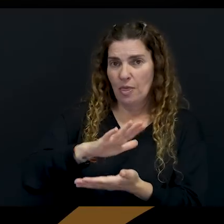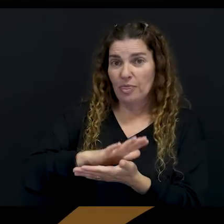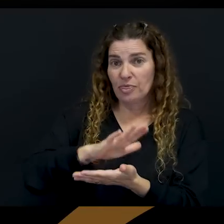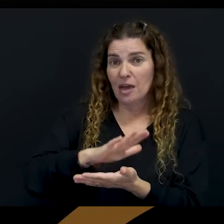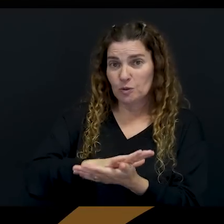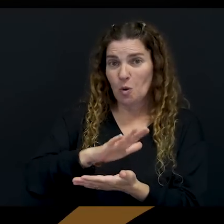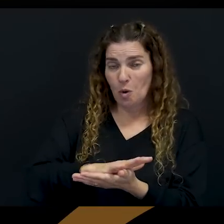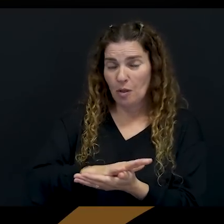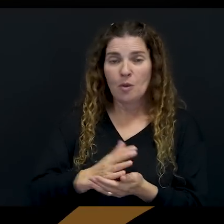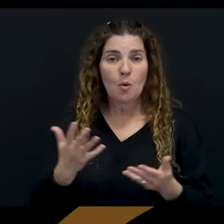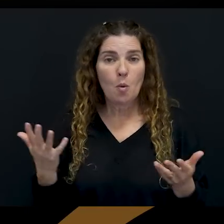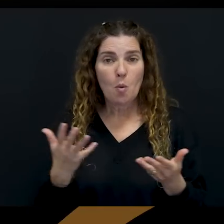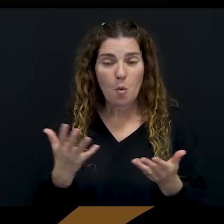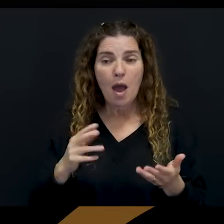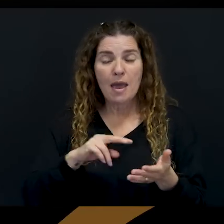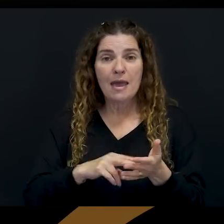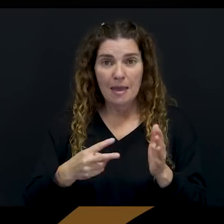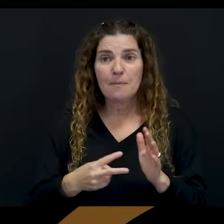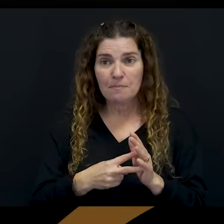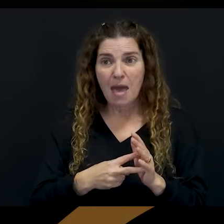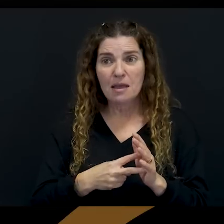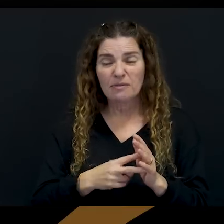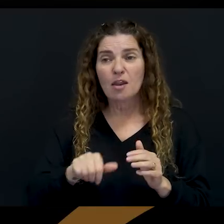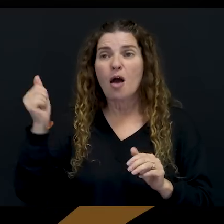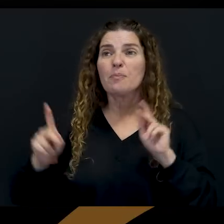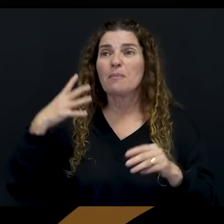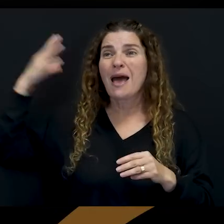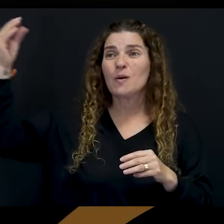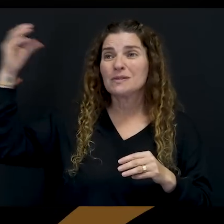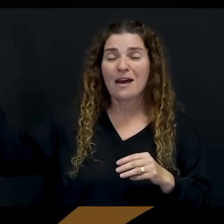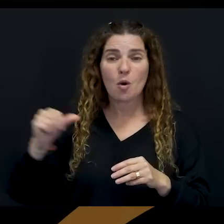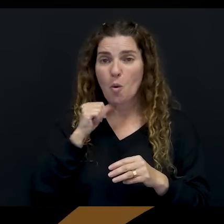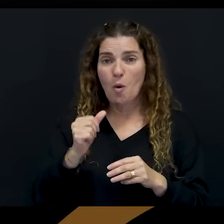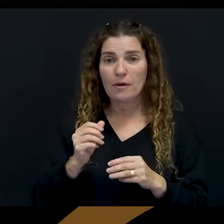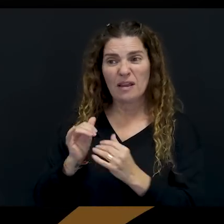the reality was the rest of the world was not built for people like me. And back then,